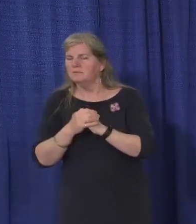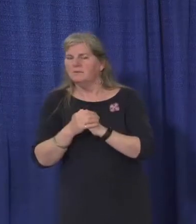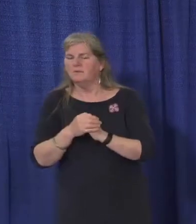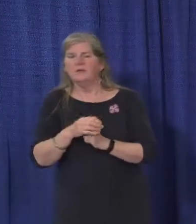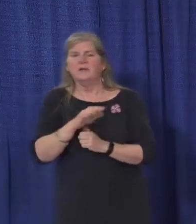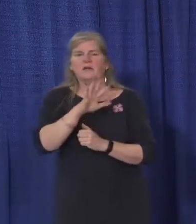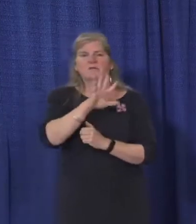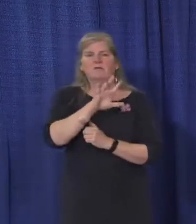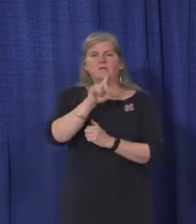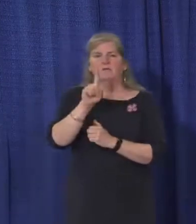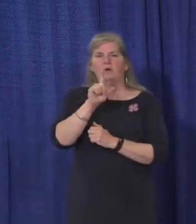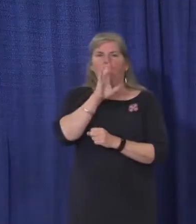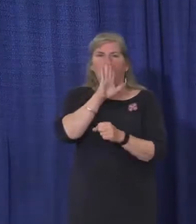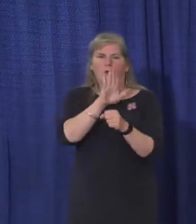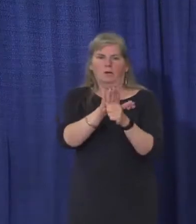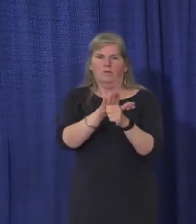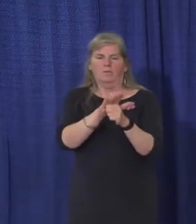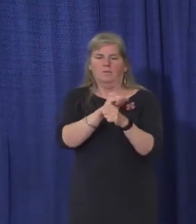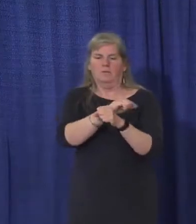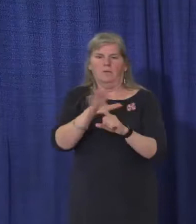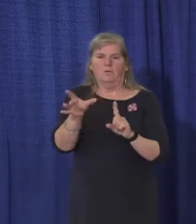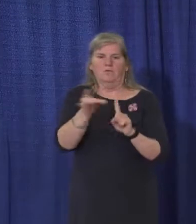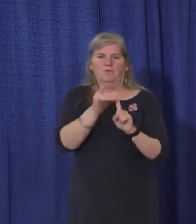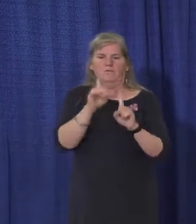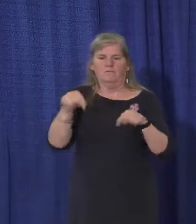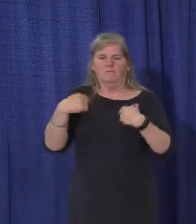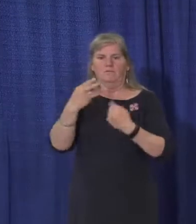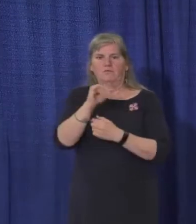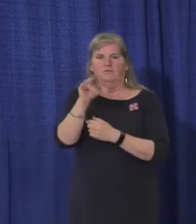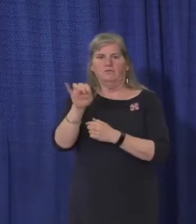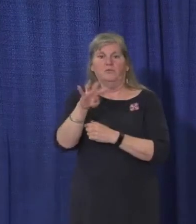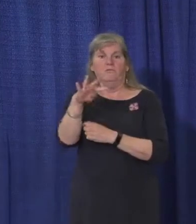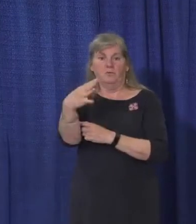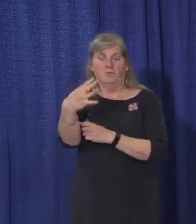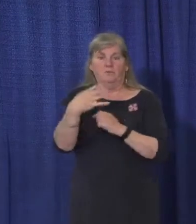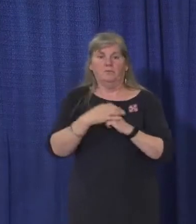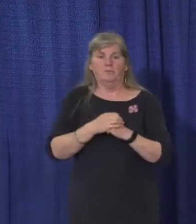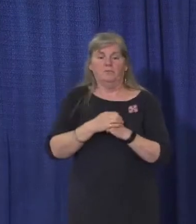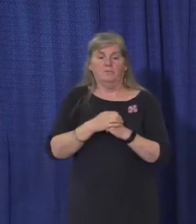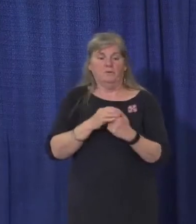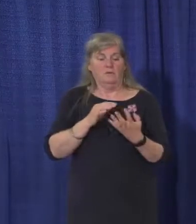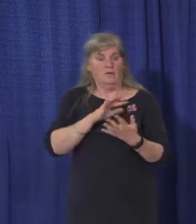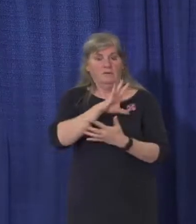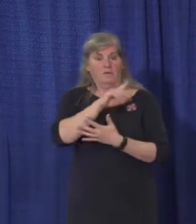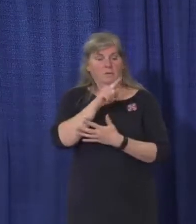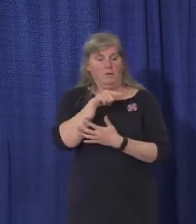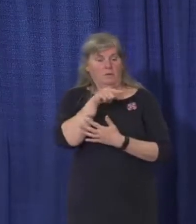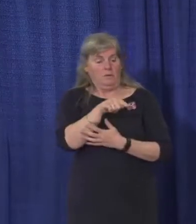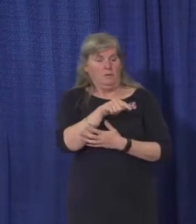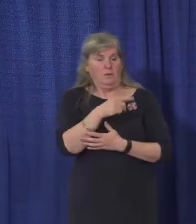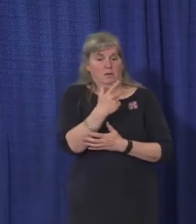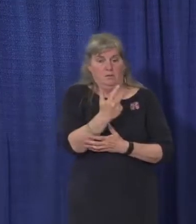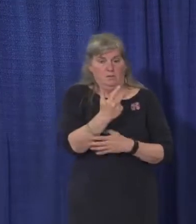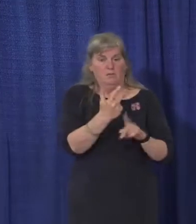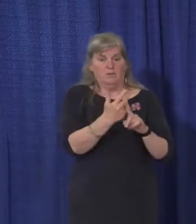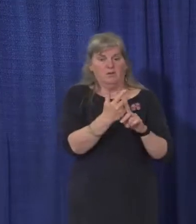51 confirmed cases since this outbreak began. Out of those 51 cases three have